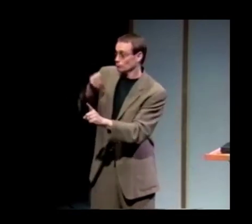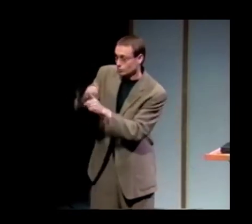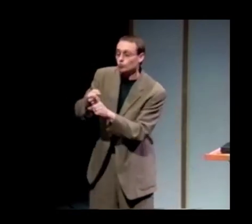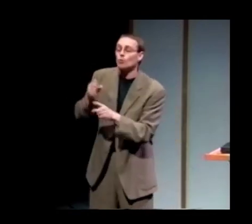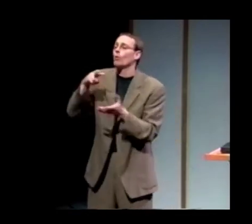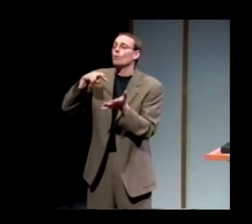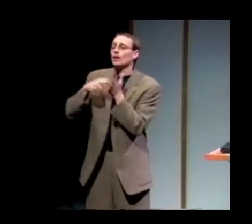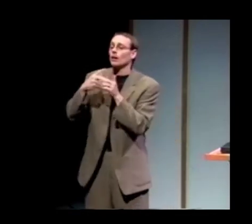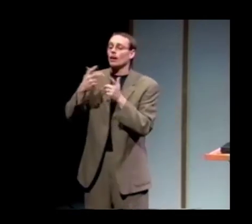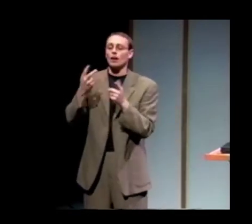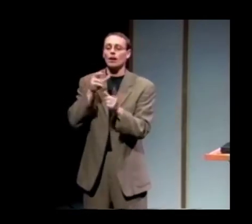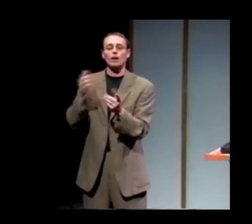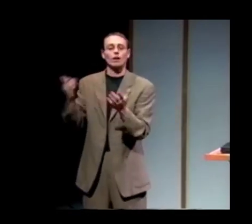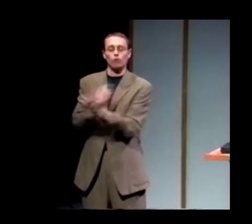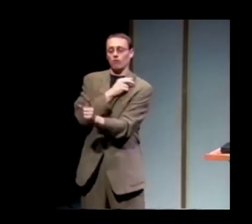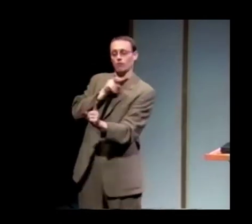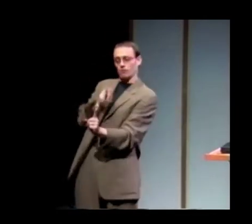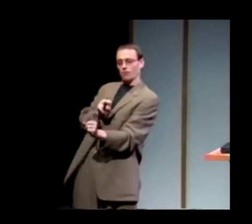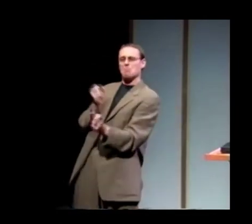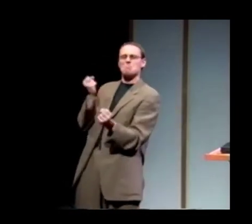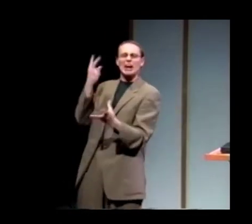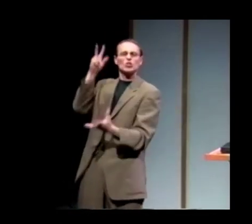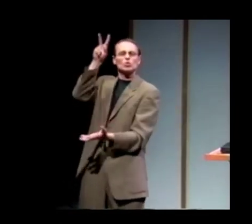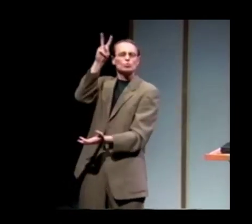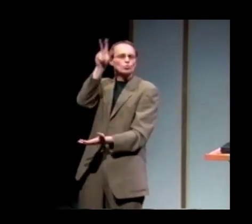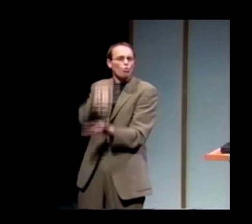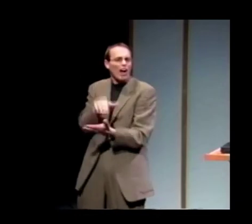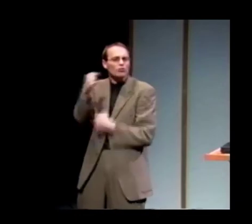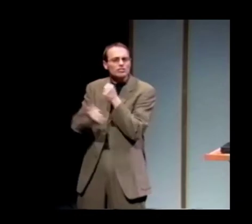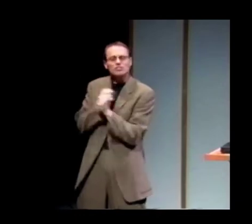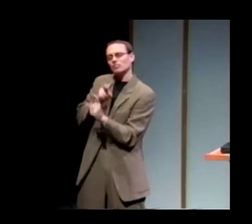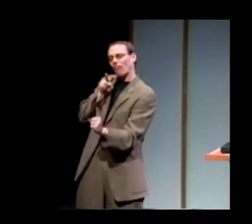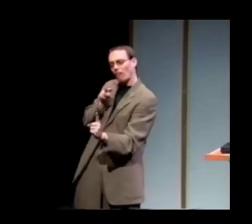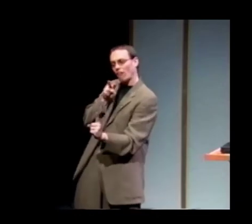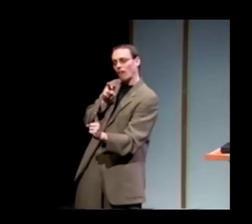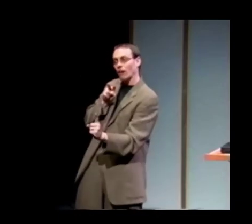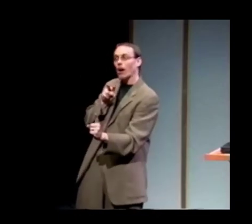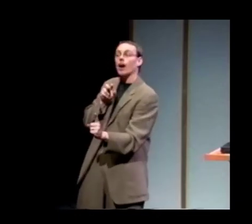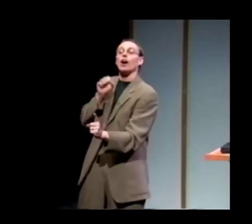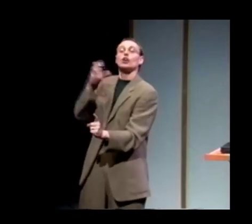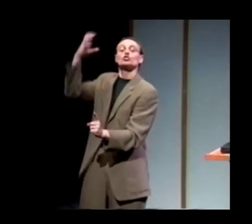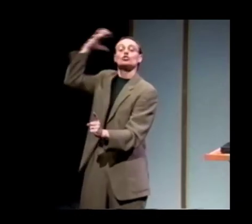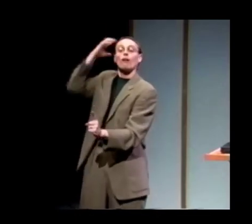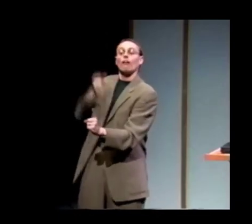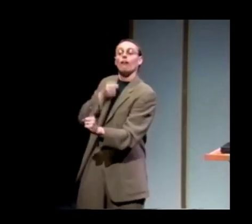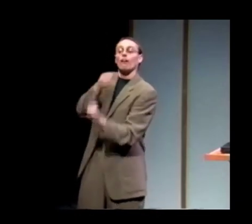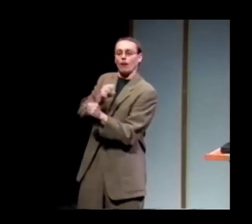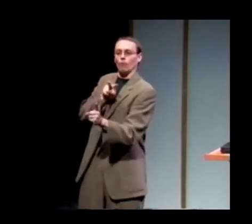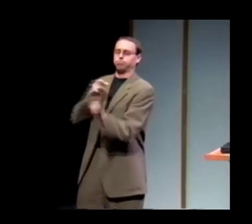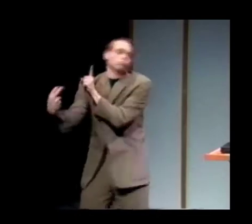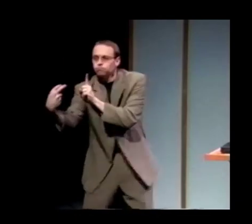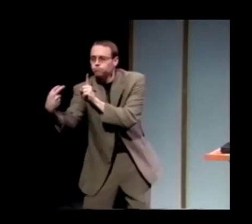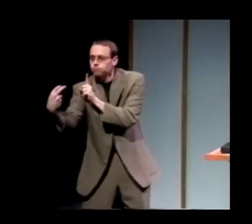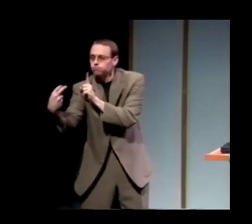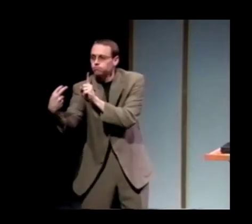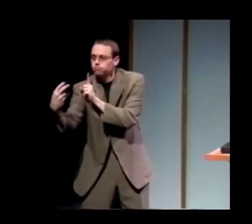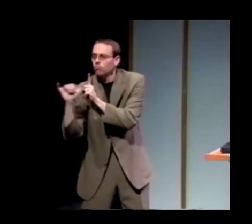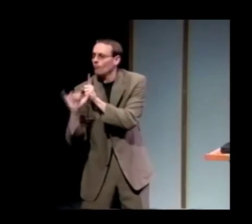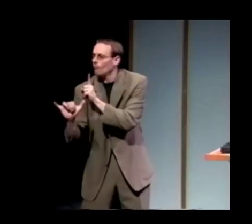FOR THE RESPECT OF ASL, SAYING THAT IT WAS A HUMAN LANGUAGE. SO FOR ABOUT 2,000 YEARS,